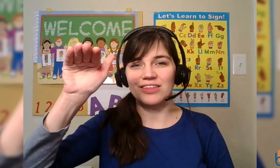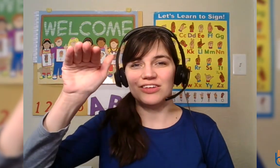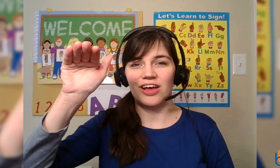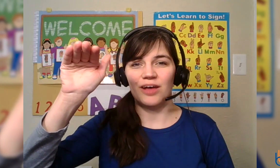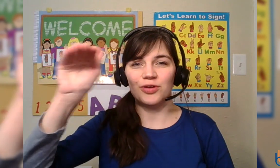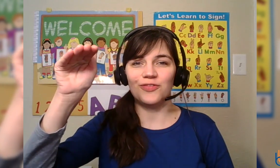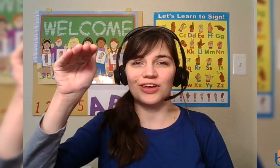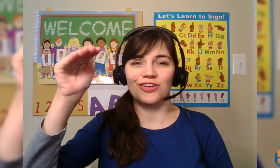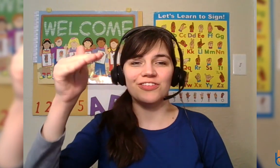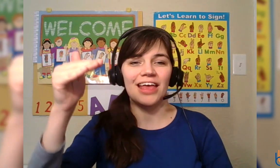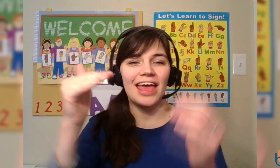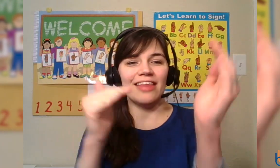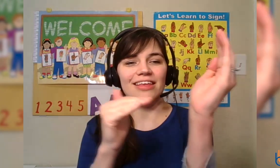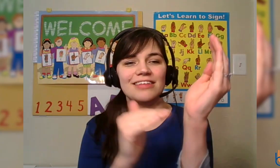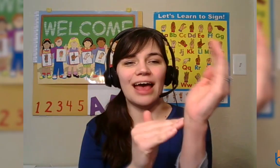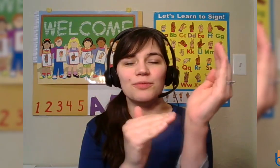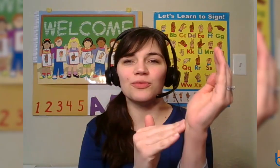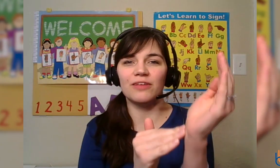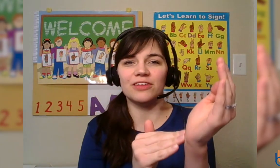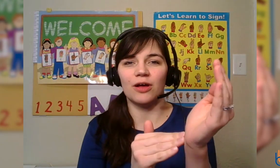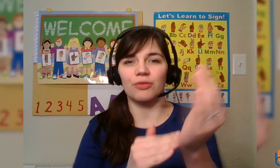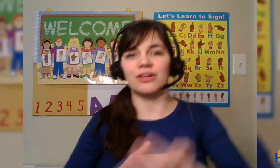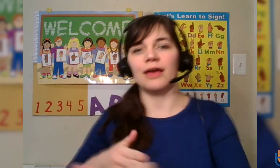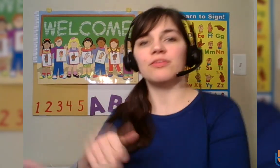your fingers and then tap your wrist a couple times: